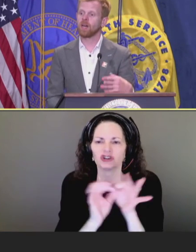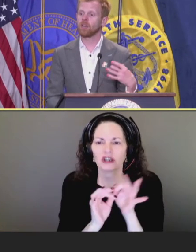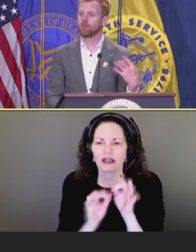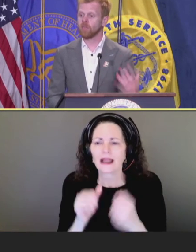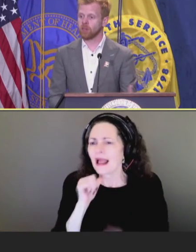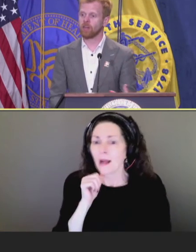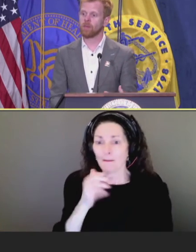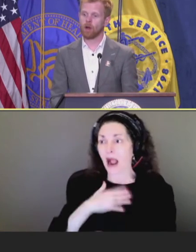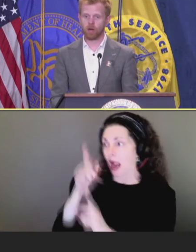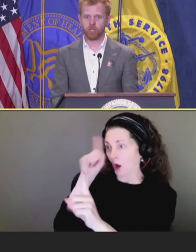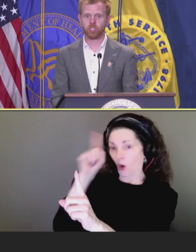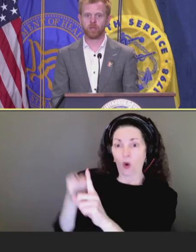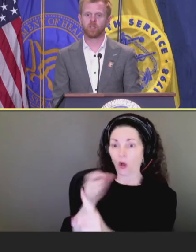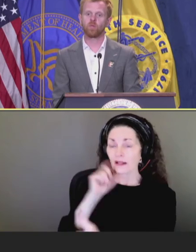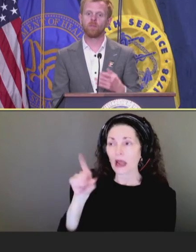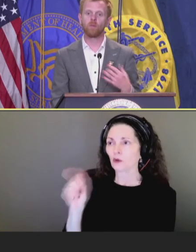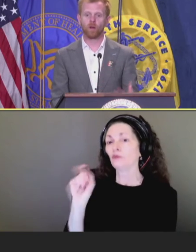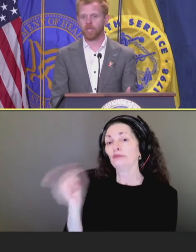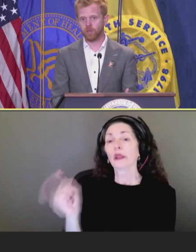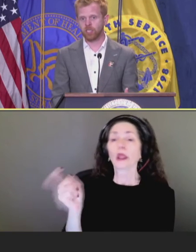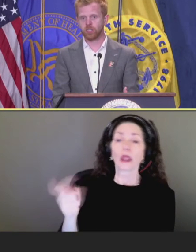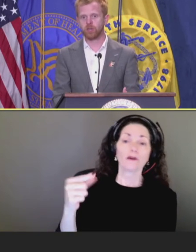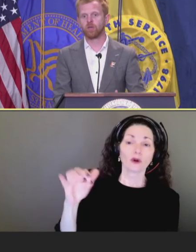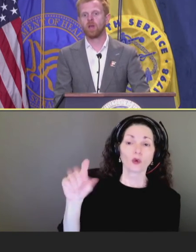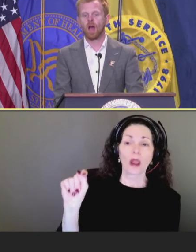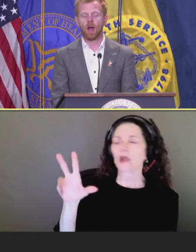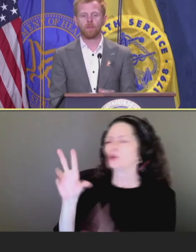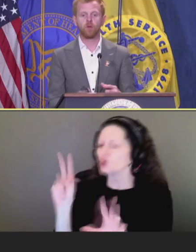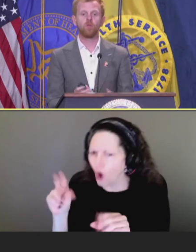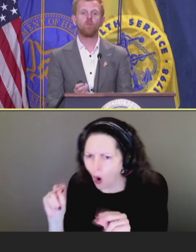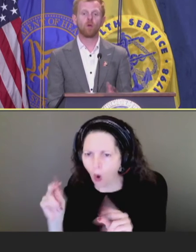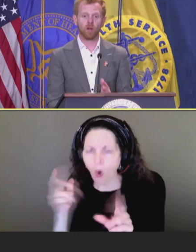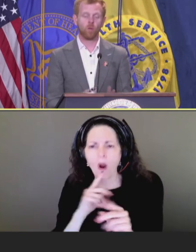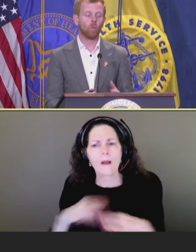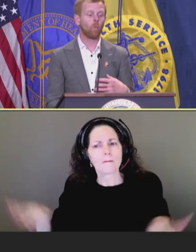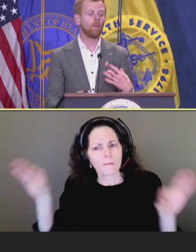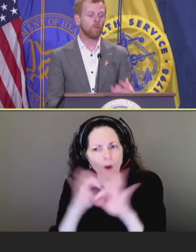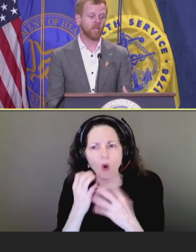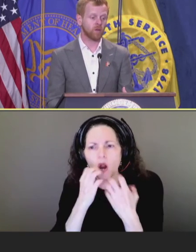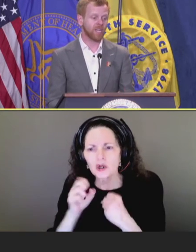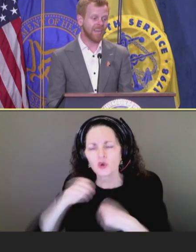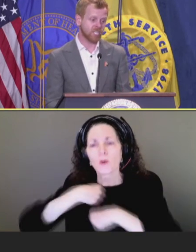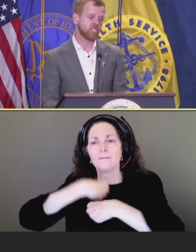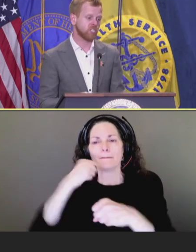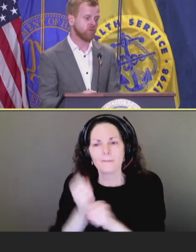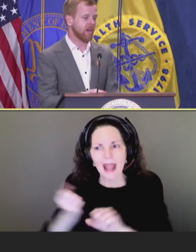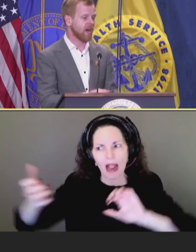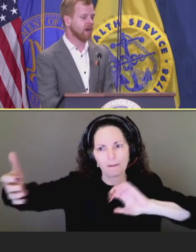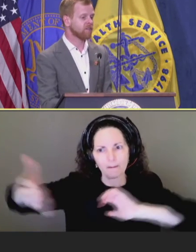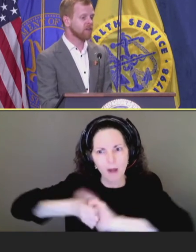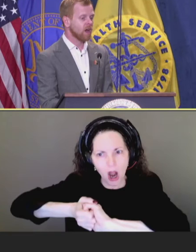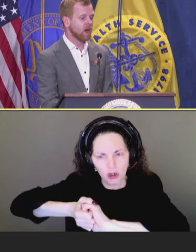but really create a partnership. So, what more can we do? Who more -- what more connection do we have